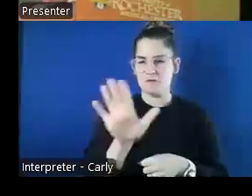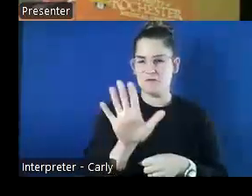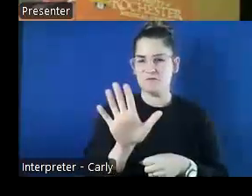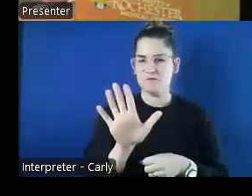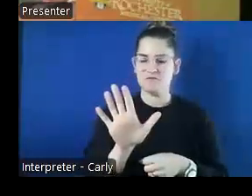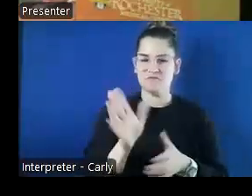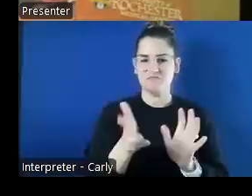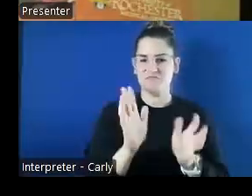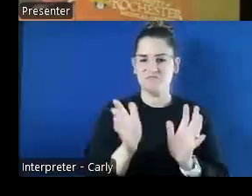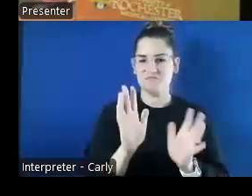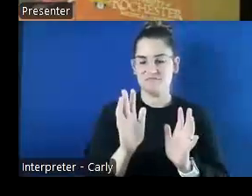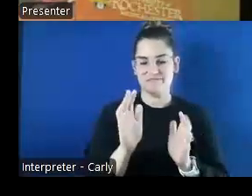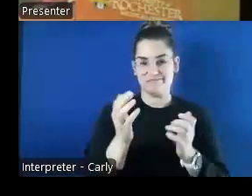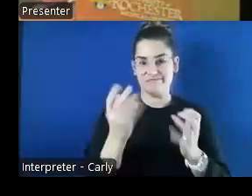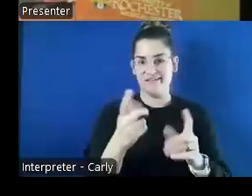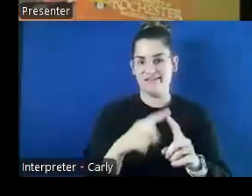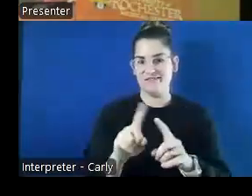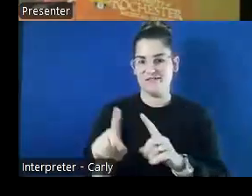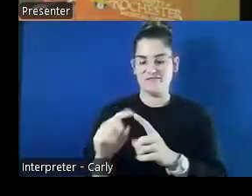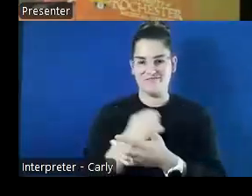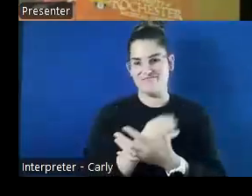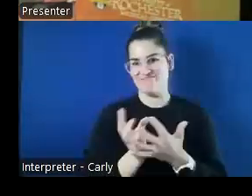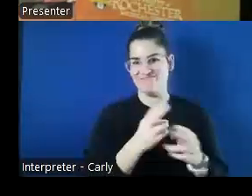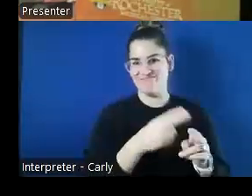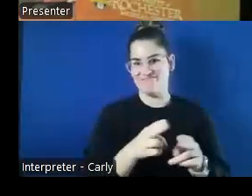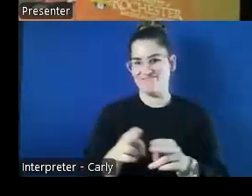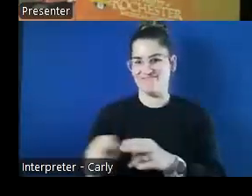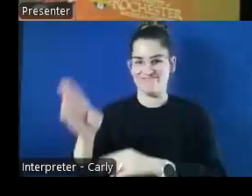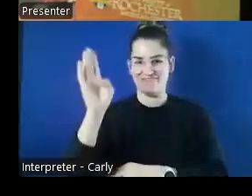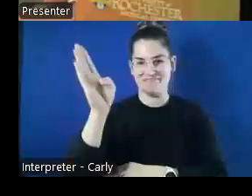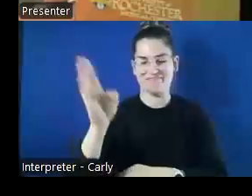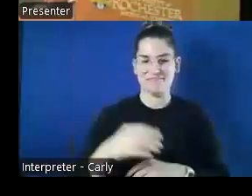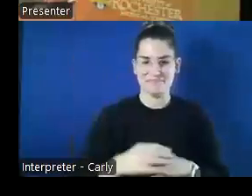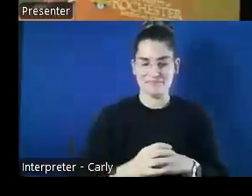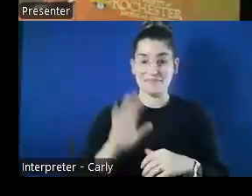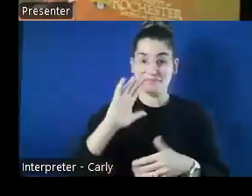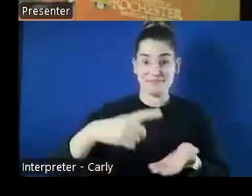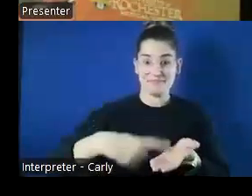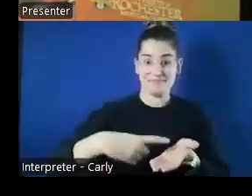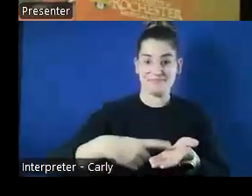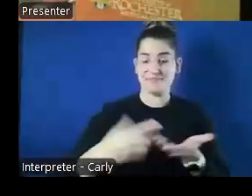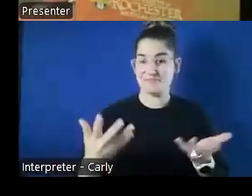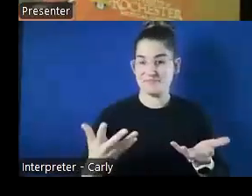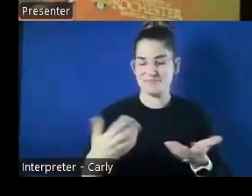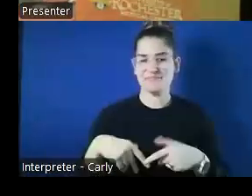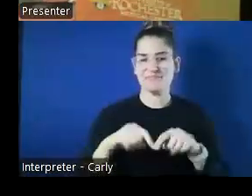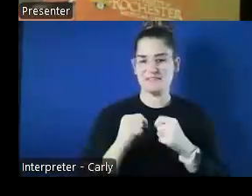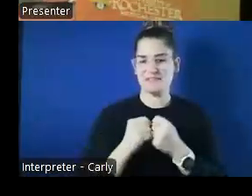a series of very short talks uh and we'll discuss the uh team-based approach that we use within the